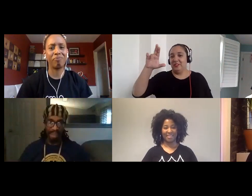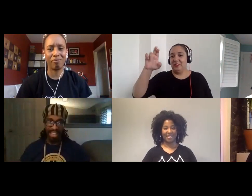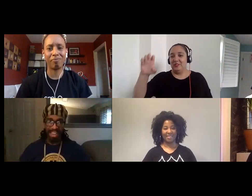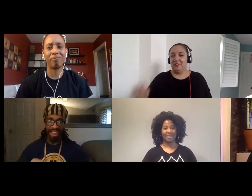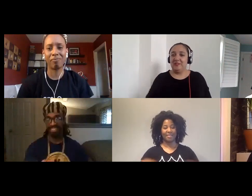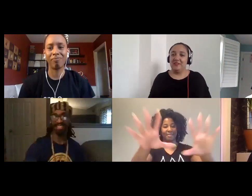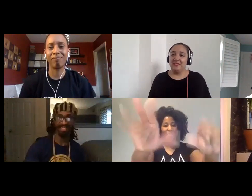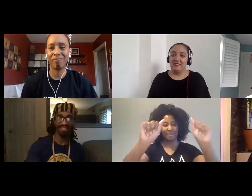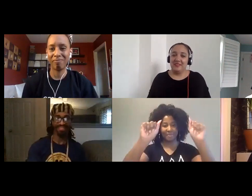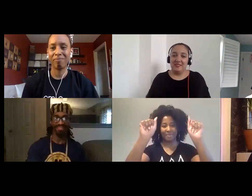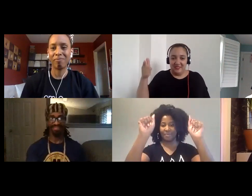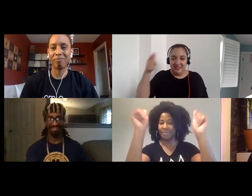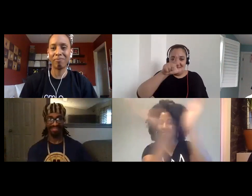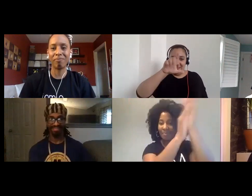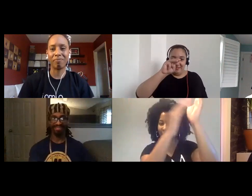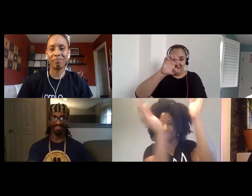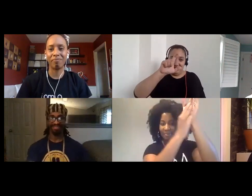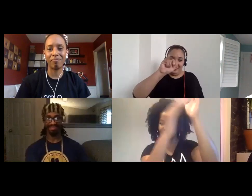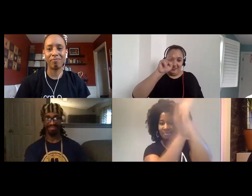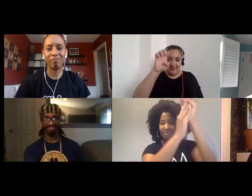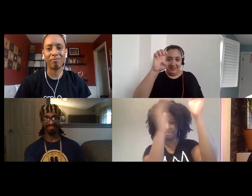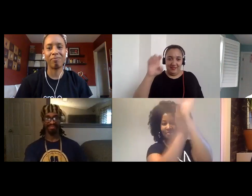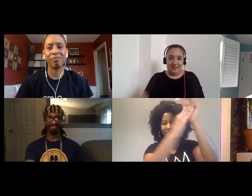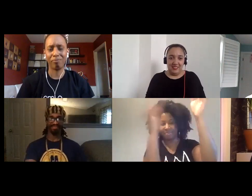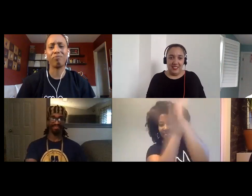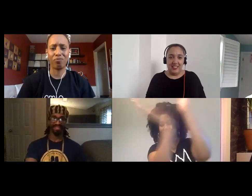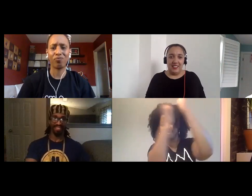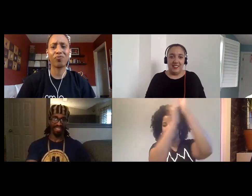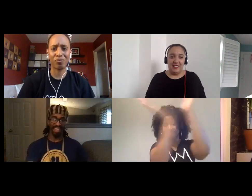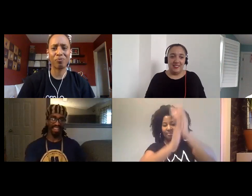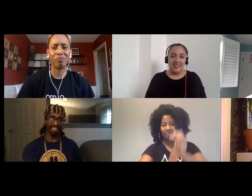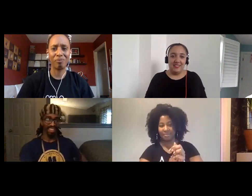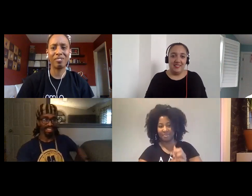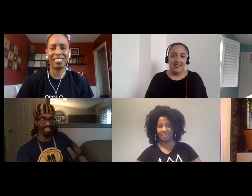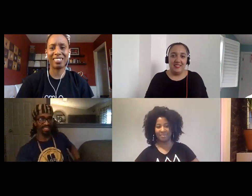Melanie. Thanks for that.